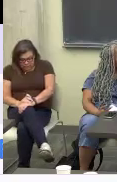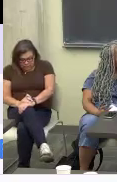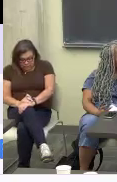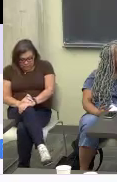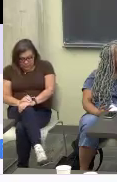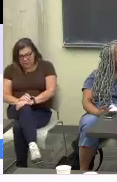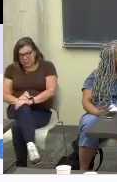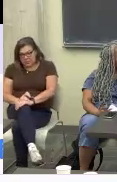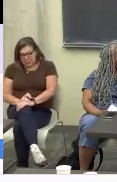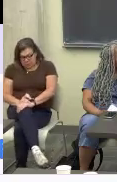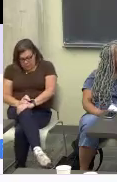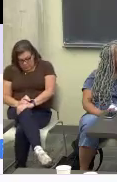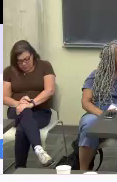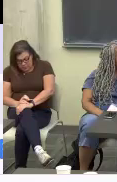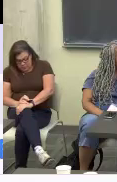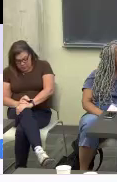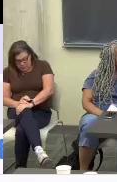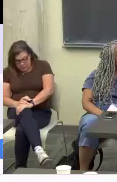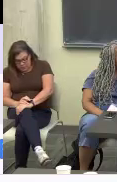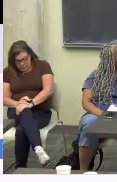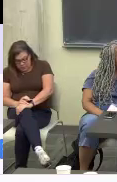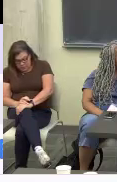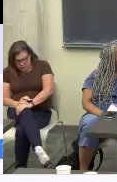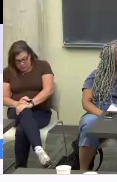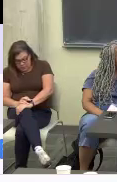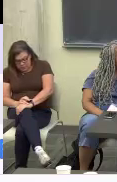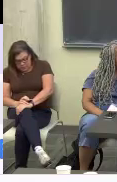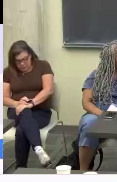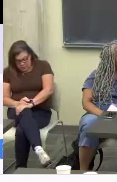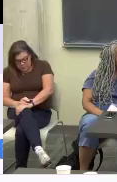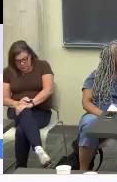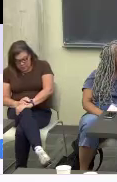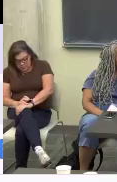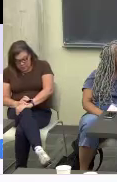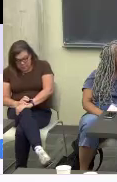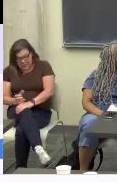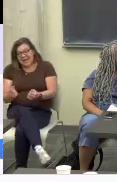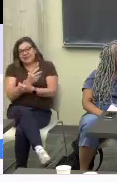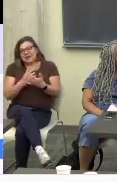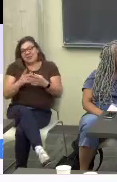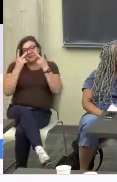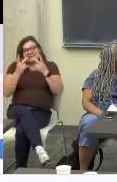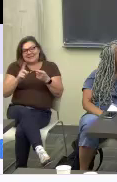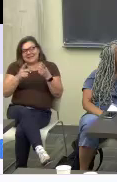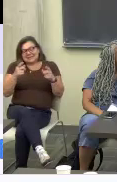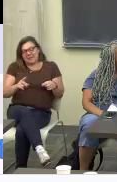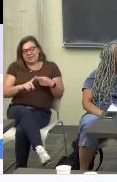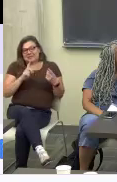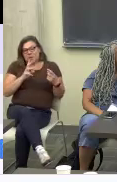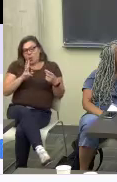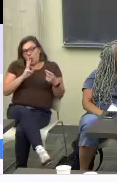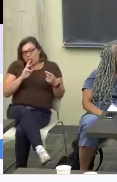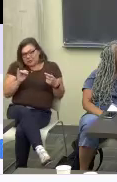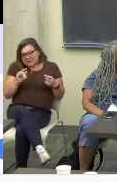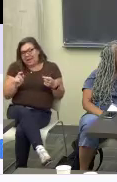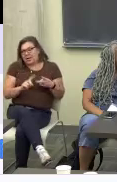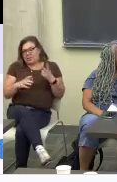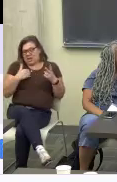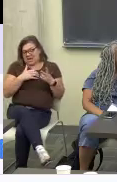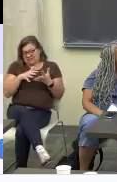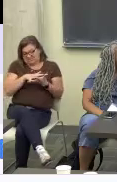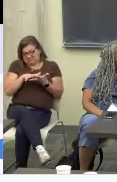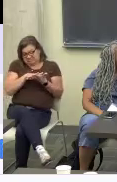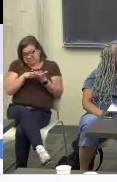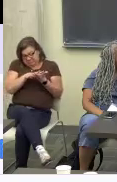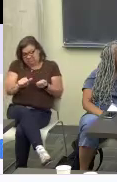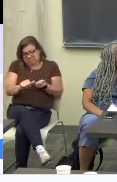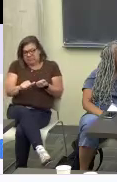It has been completely watered down and bastardized and the dial.